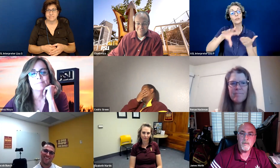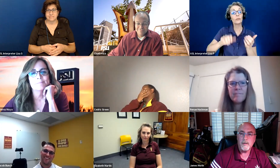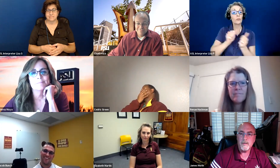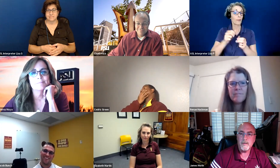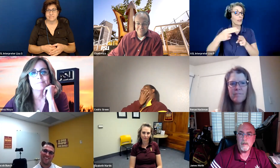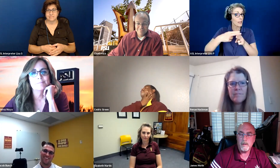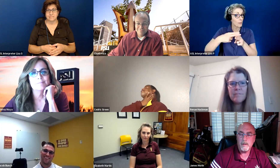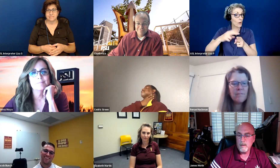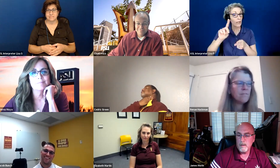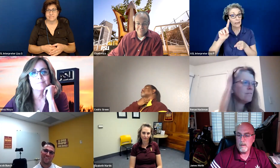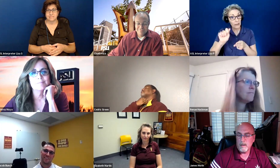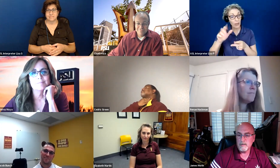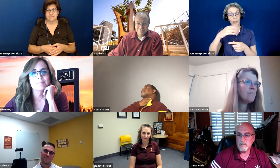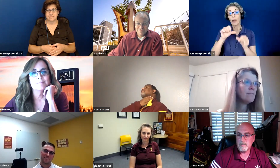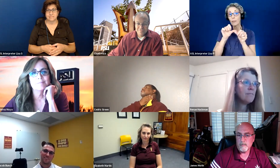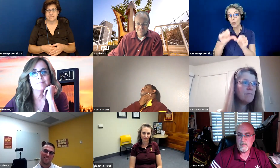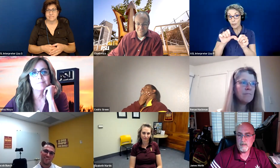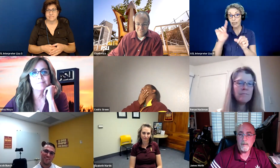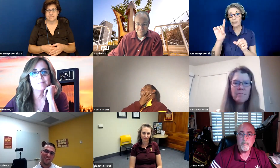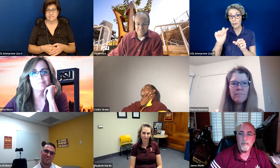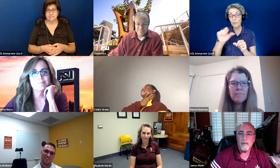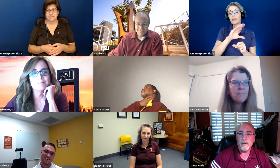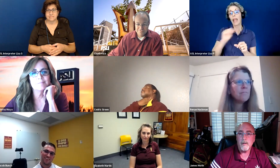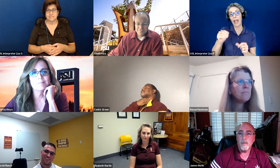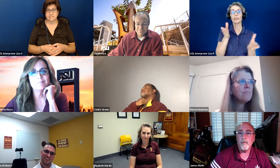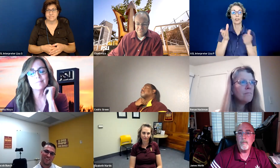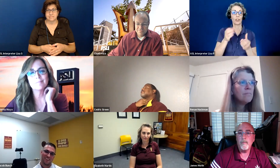permanent disability, and also we're serving staff and faculty as well.